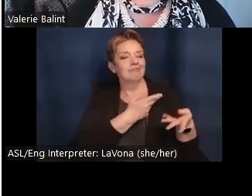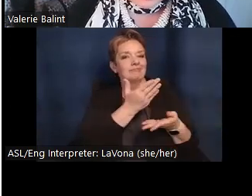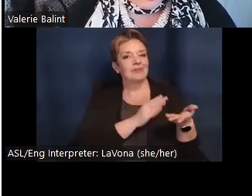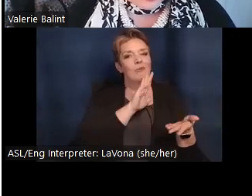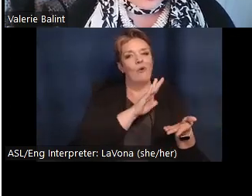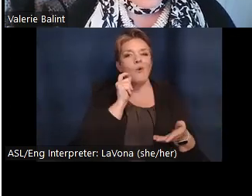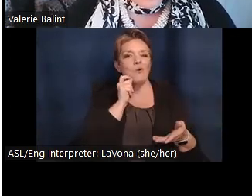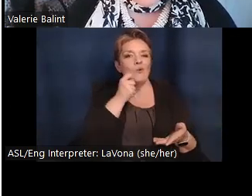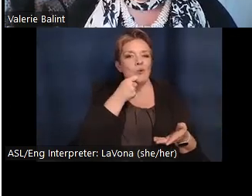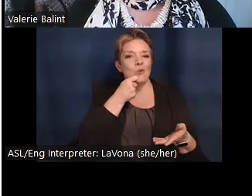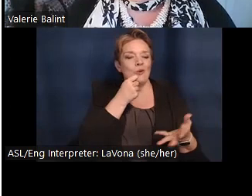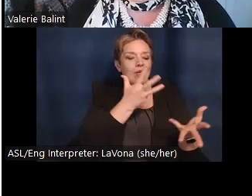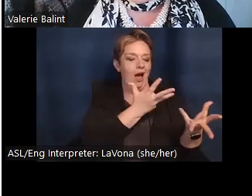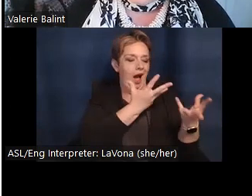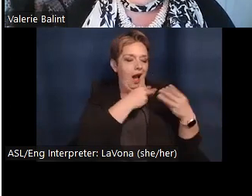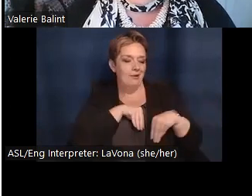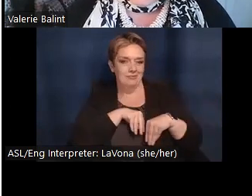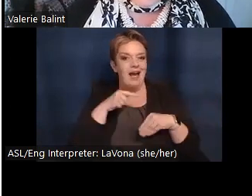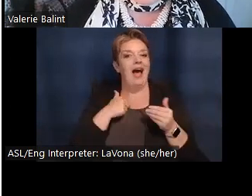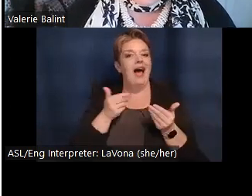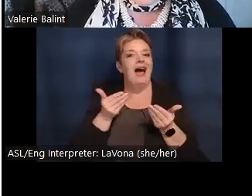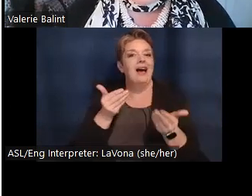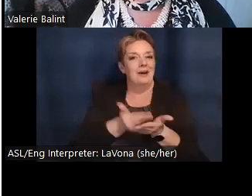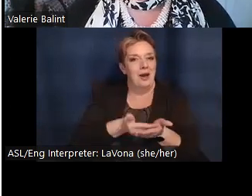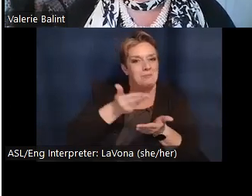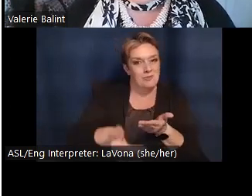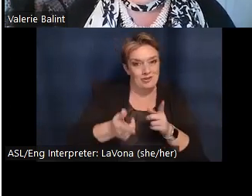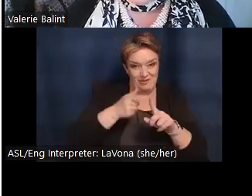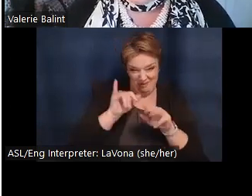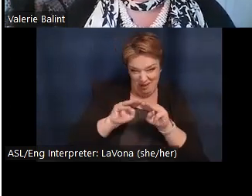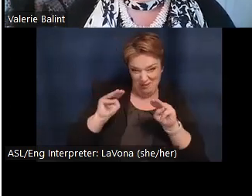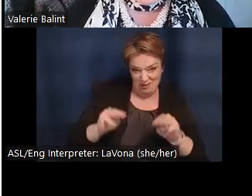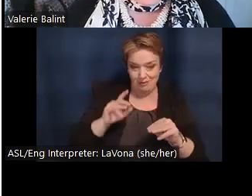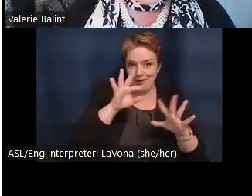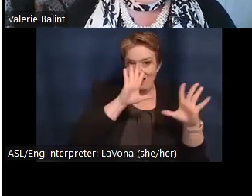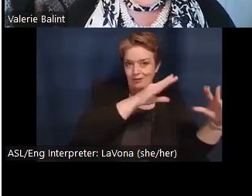the purchase through the O'Keeffe Museum of a reproduction of her signature black hat,